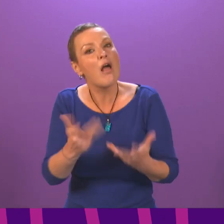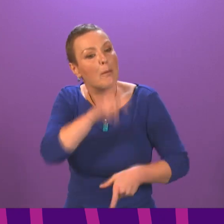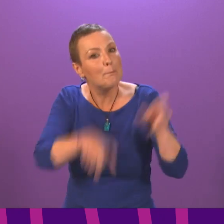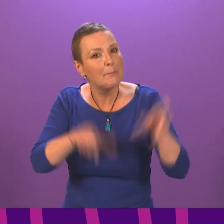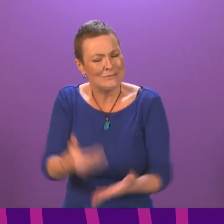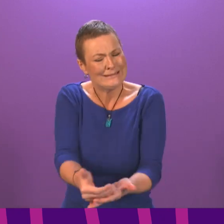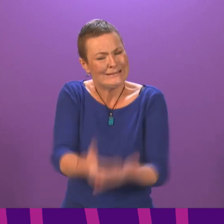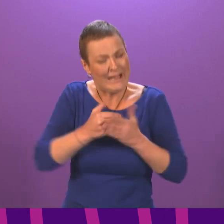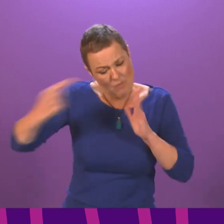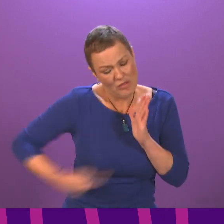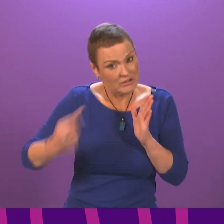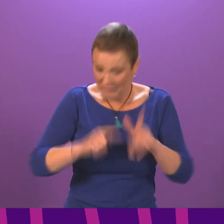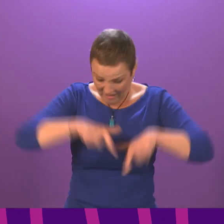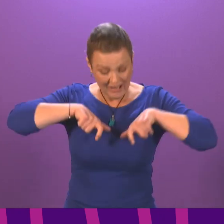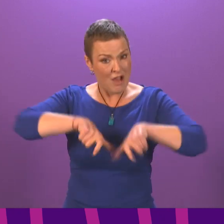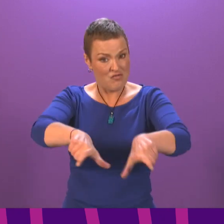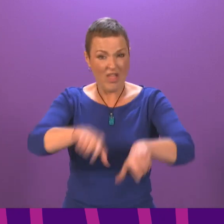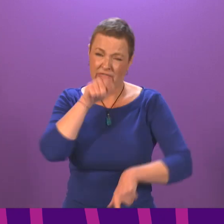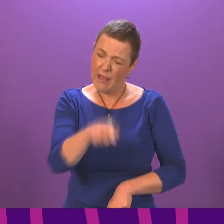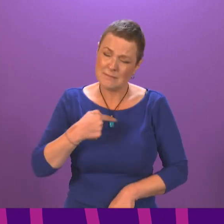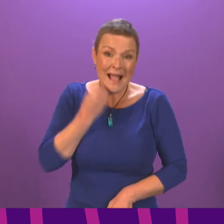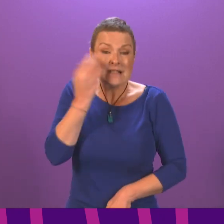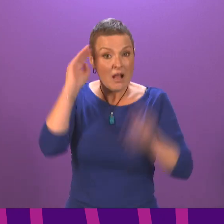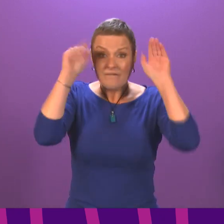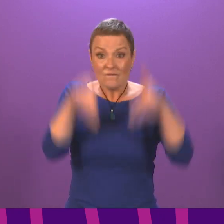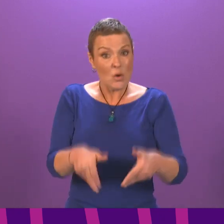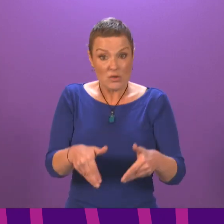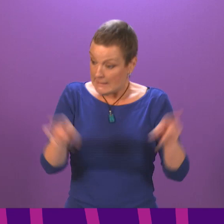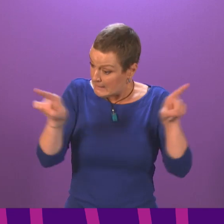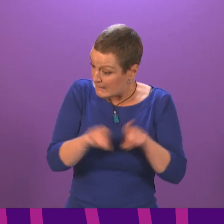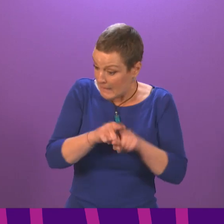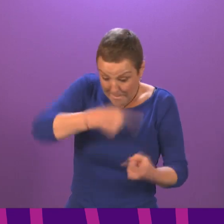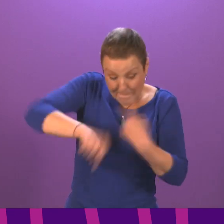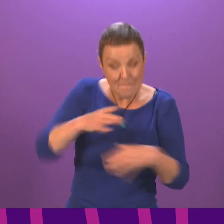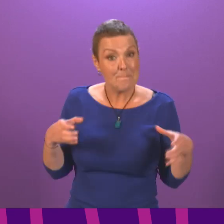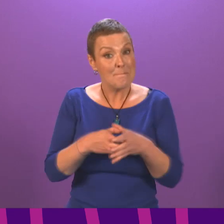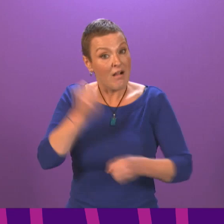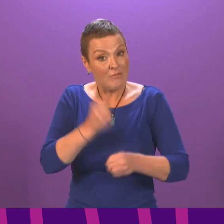at all times. That continues to be my daily focus, as it is of the entire Government.